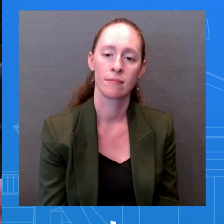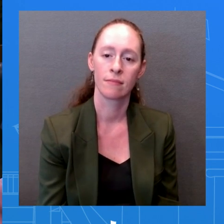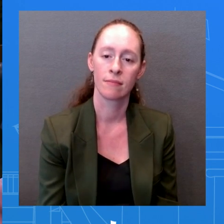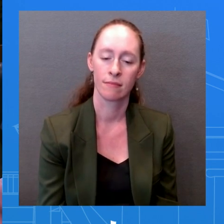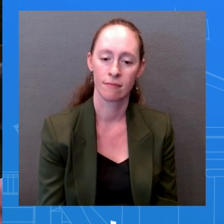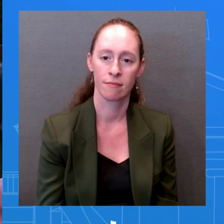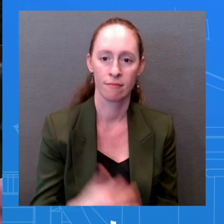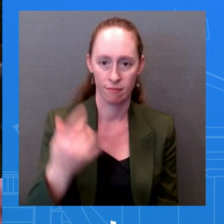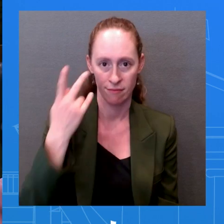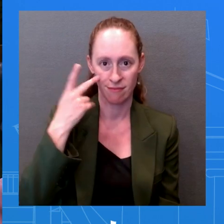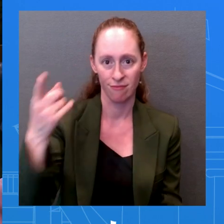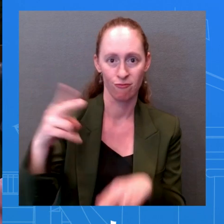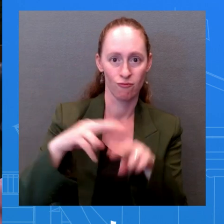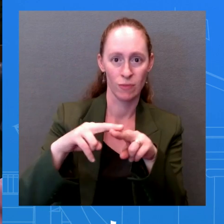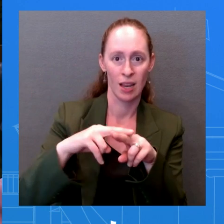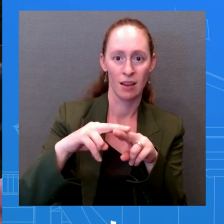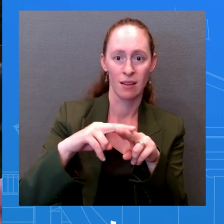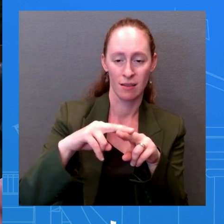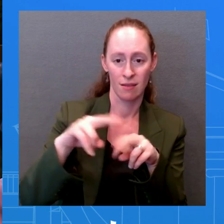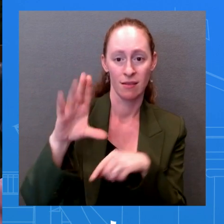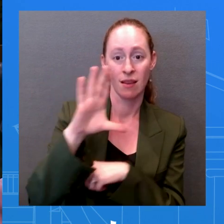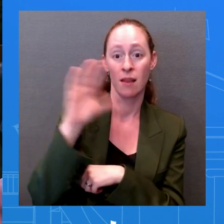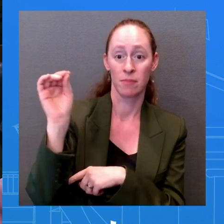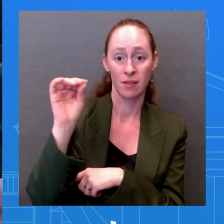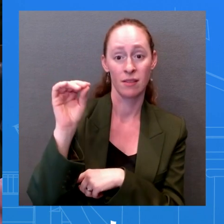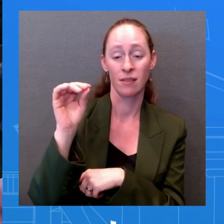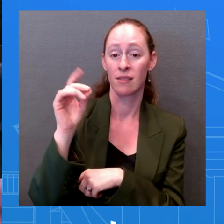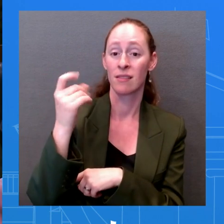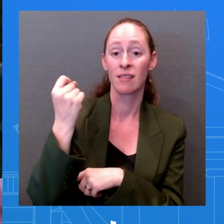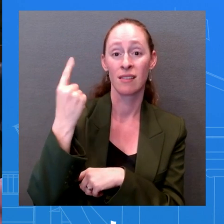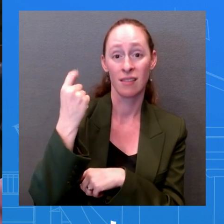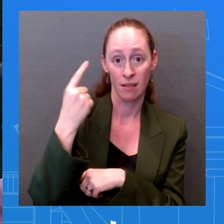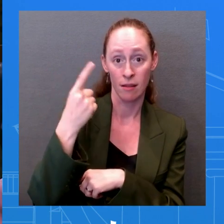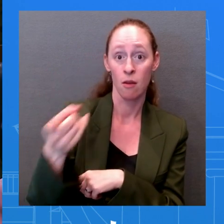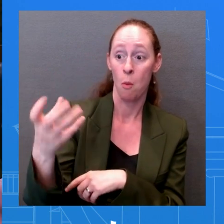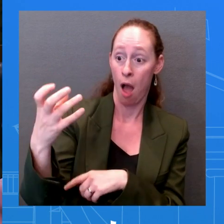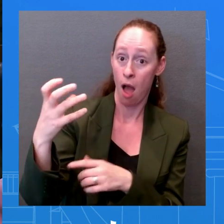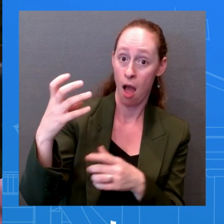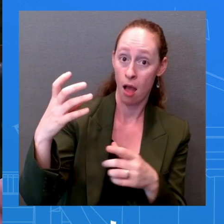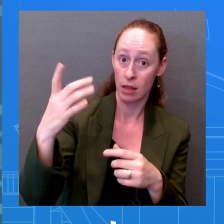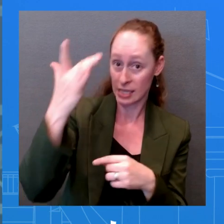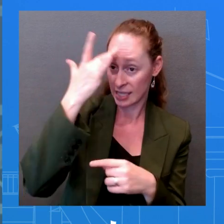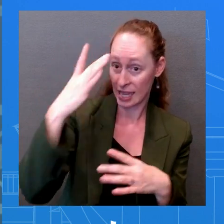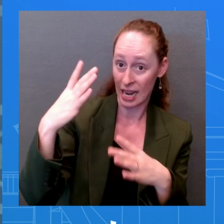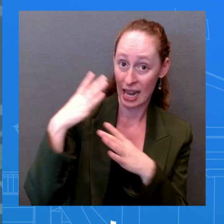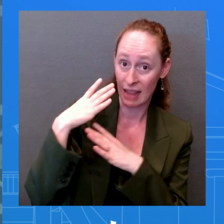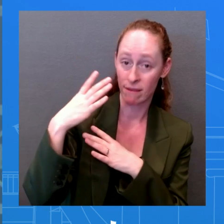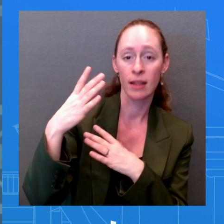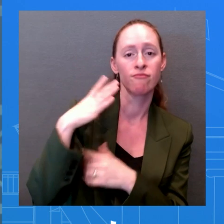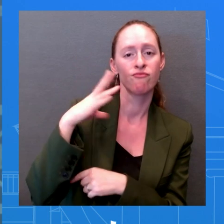And what is the President going to do to convince workers that they should vote for that contract? Ms. Jean-Pierre: So just to --